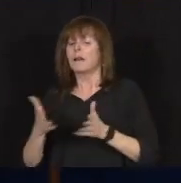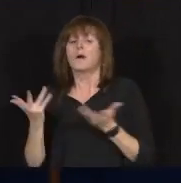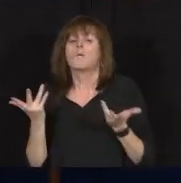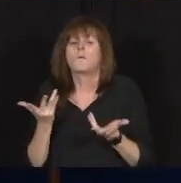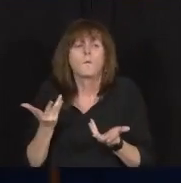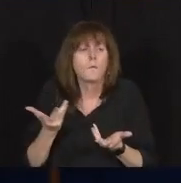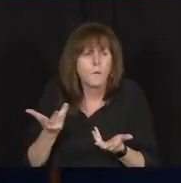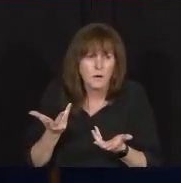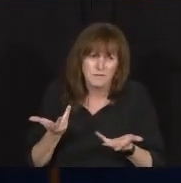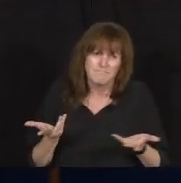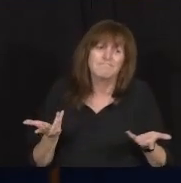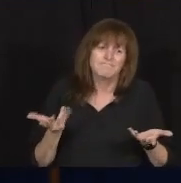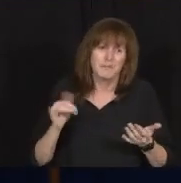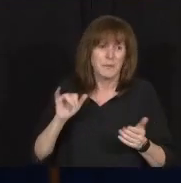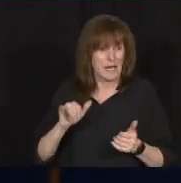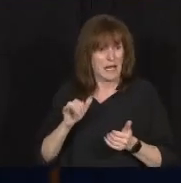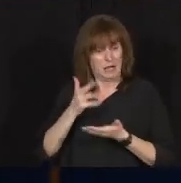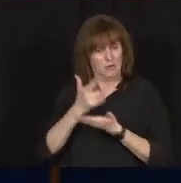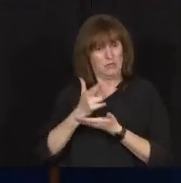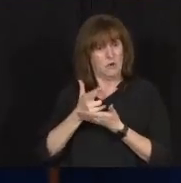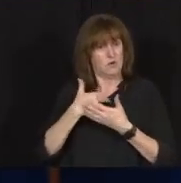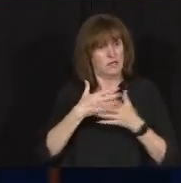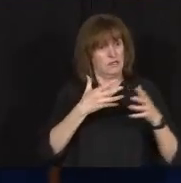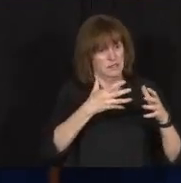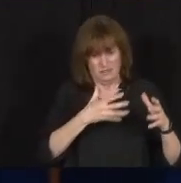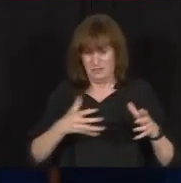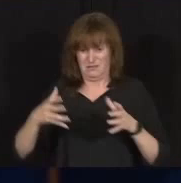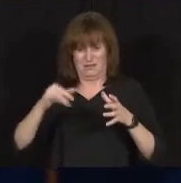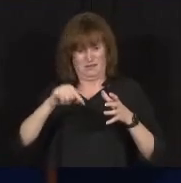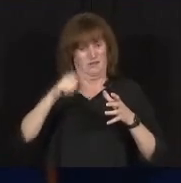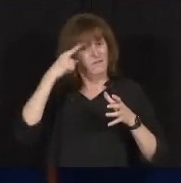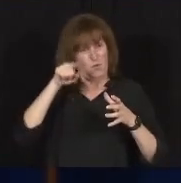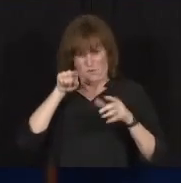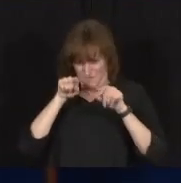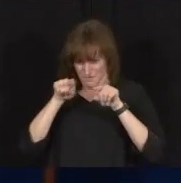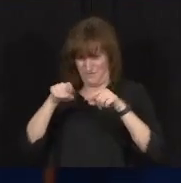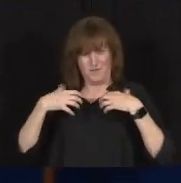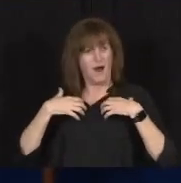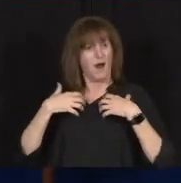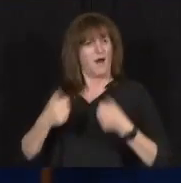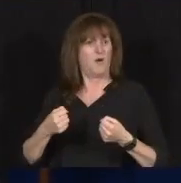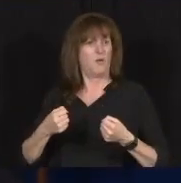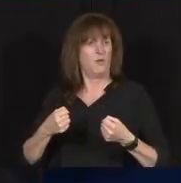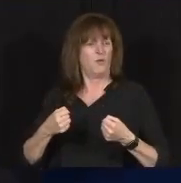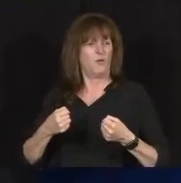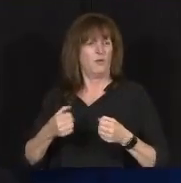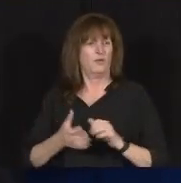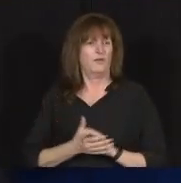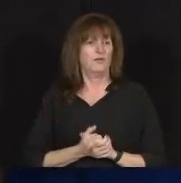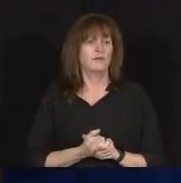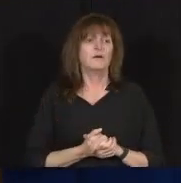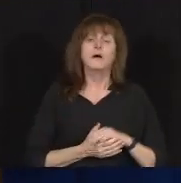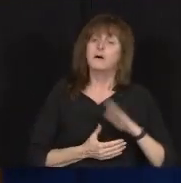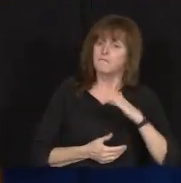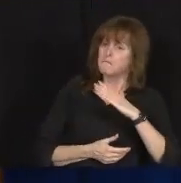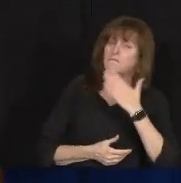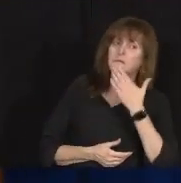resources we need. Particularly for healthcare right now. Thanks very much. In my follow-up for the premier, we learned that s